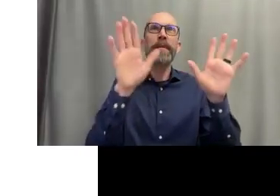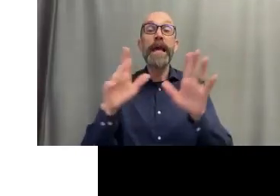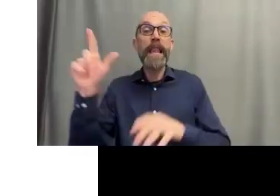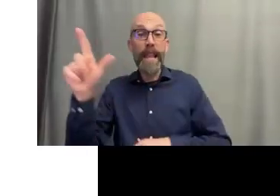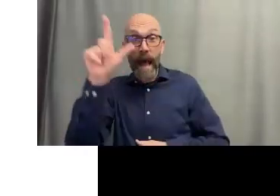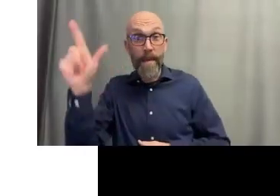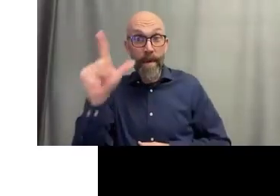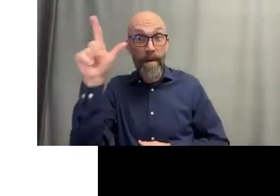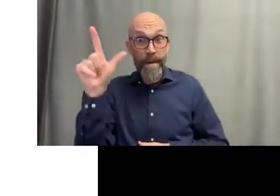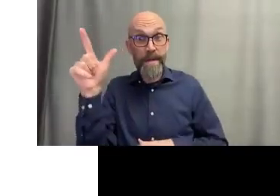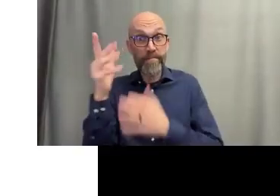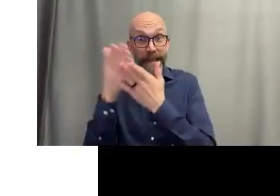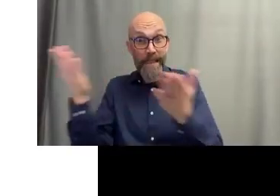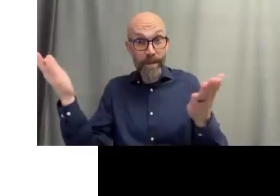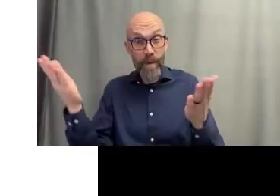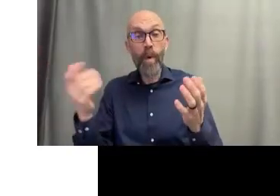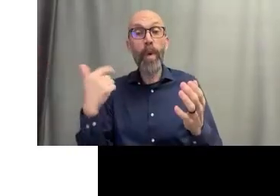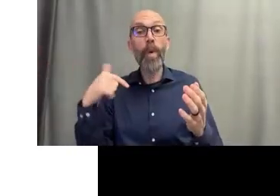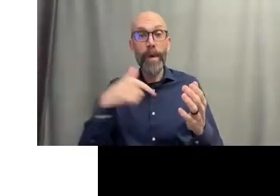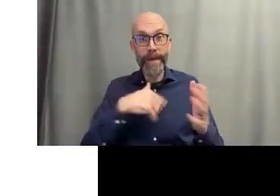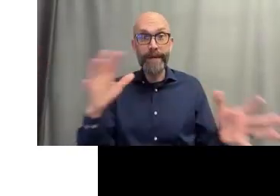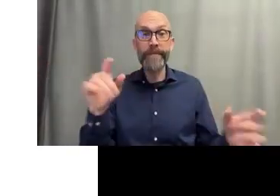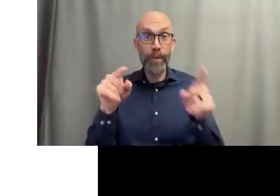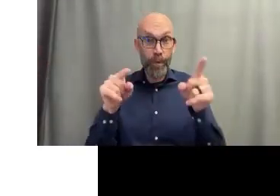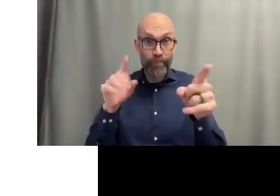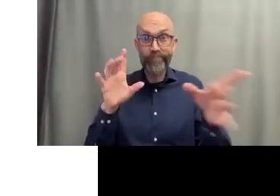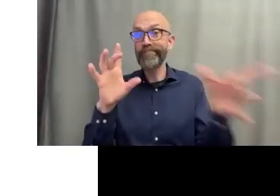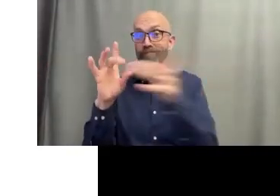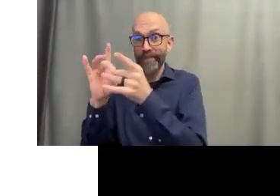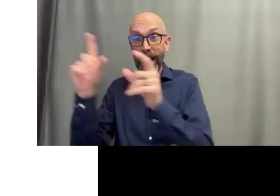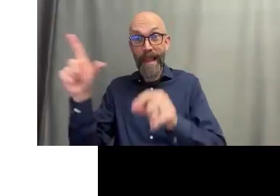hook you up with a librarian that is an expert in your discipline and,